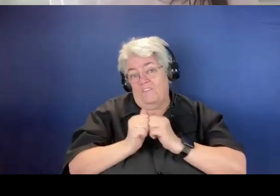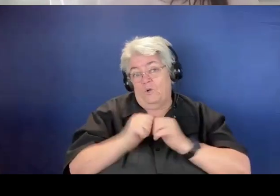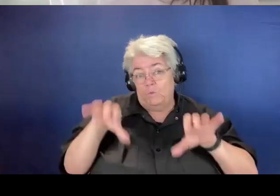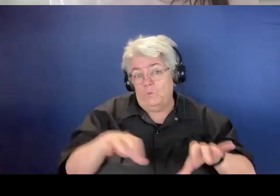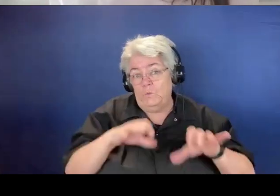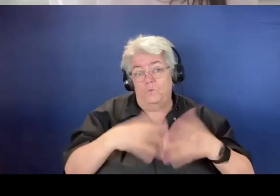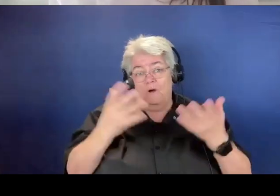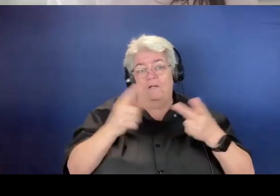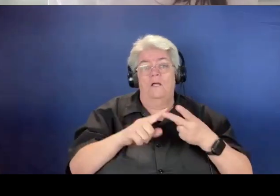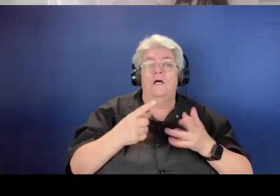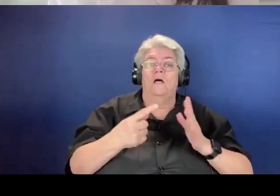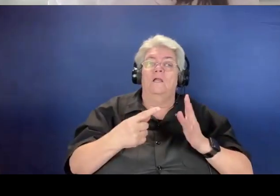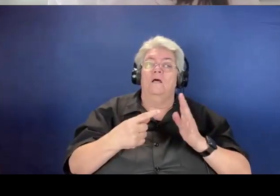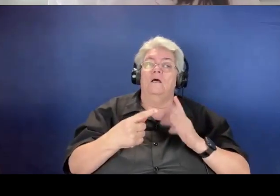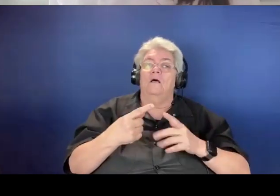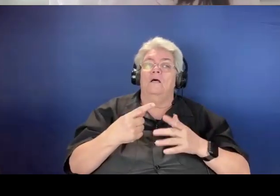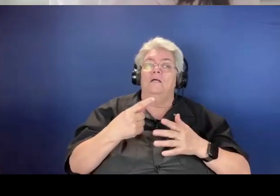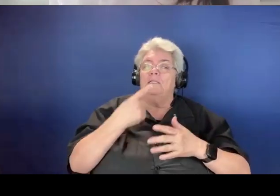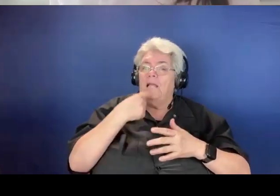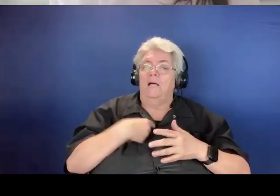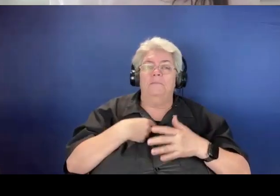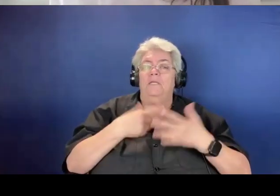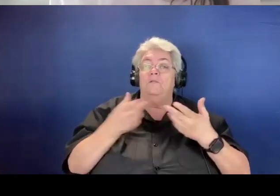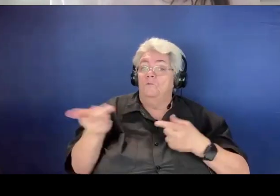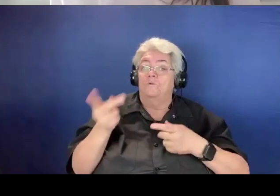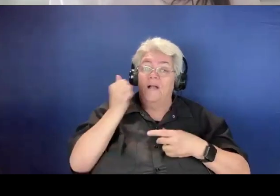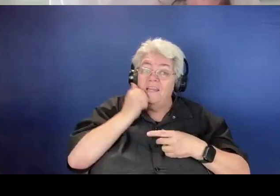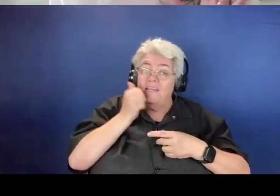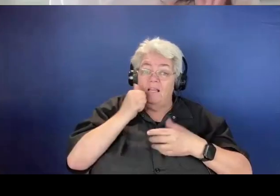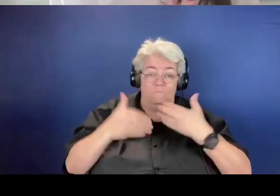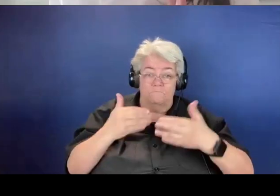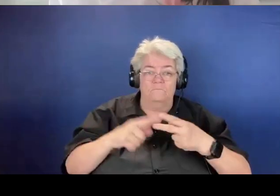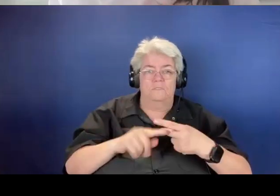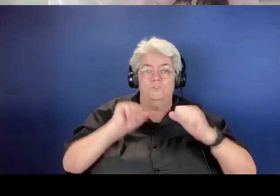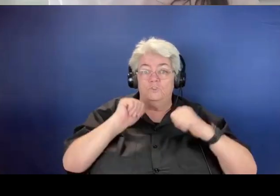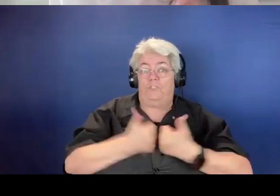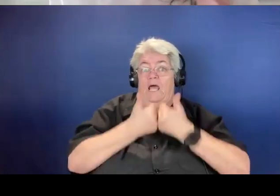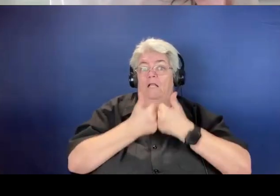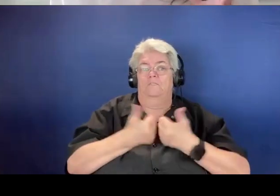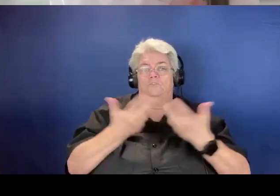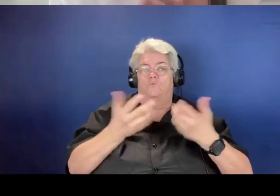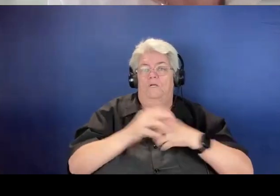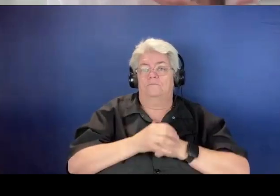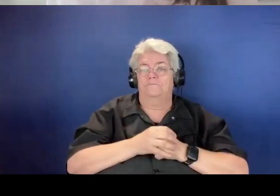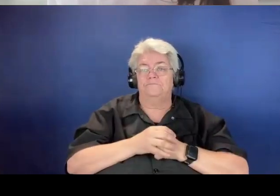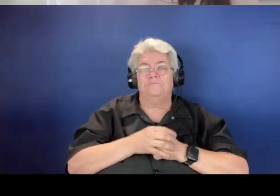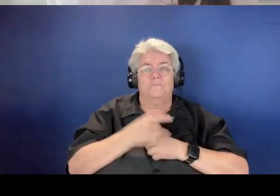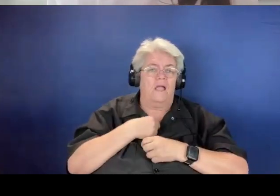share with me some challenging times during your daily routine. So, I would say these are questions that I worked that I use with almost every